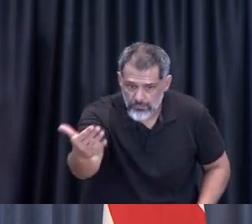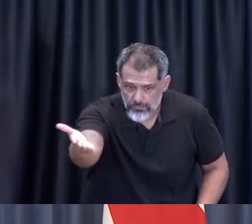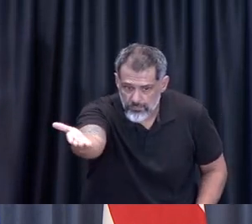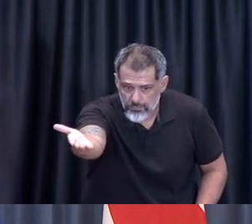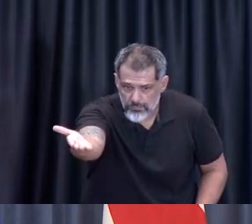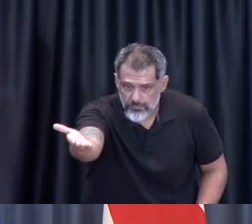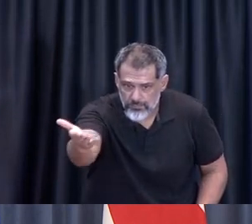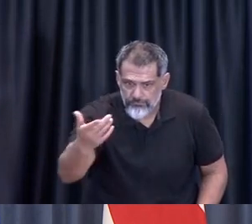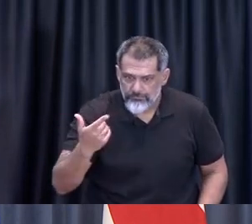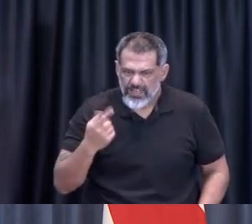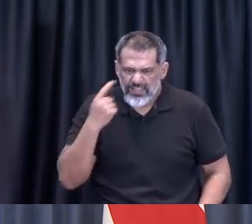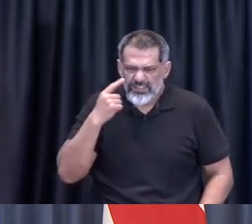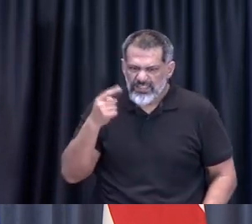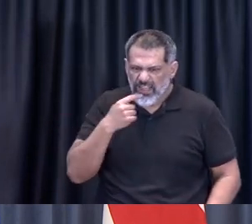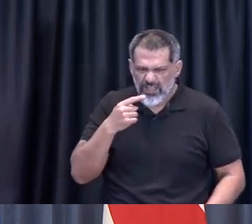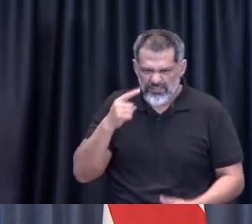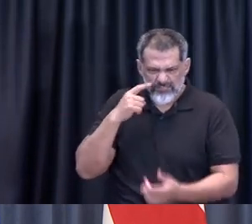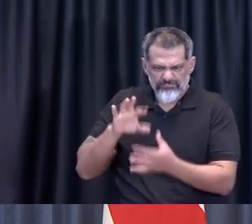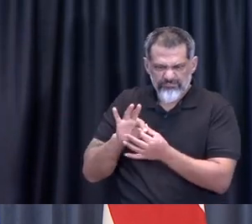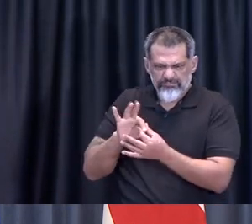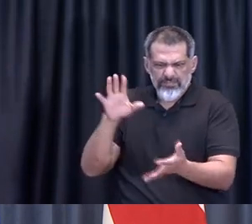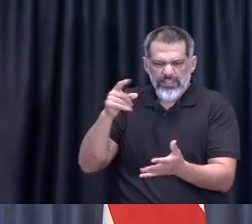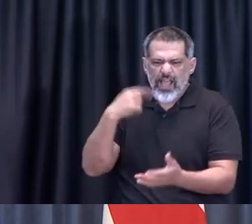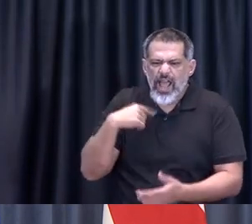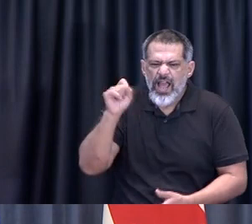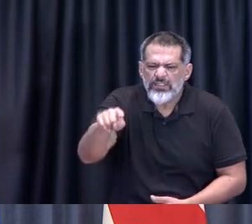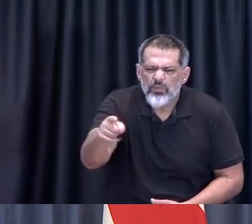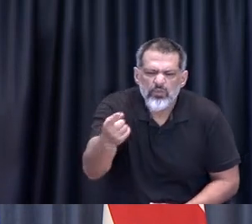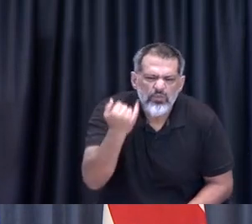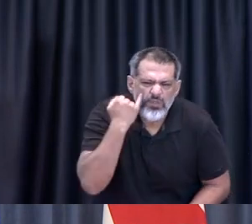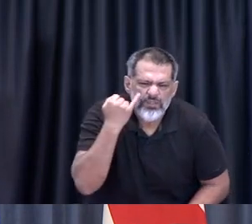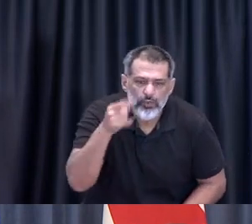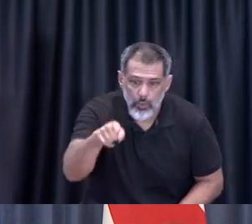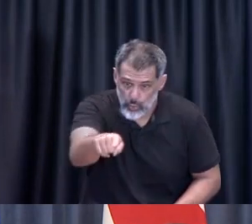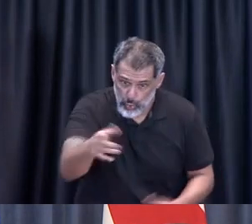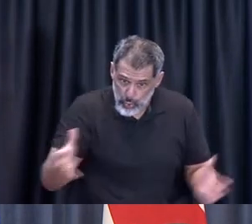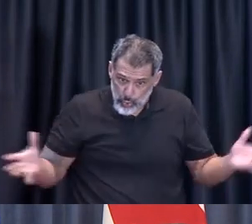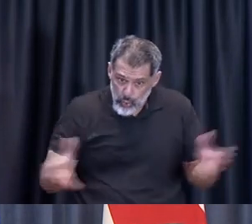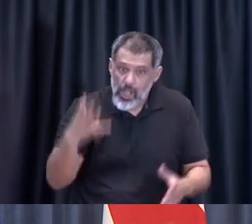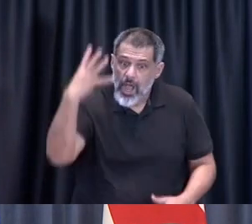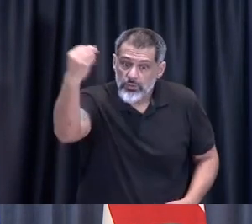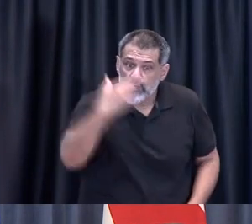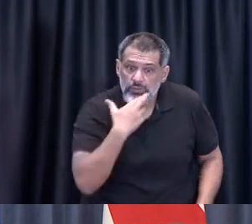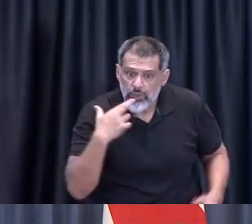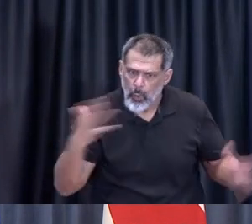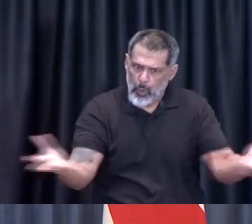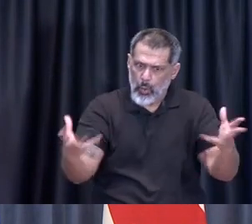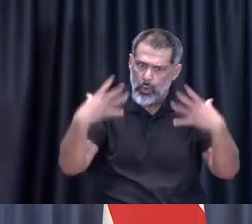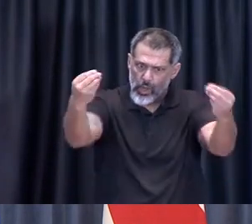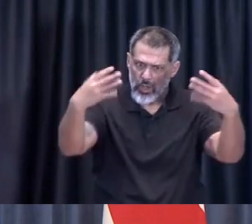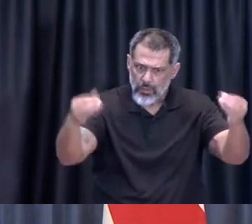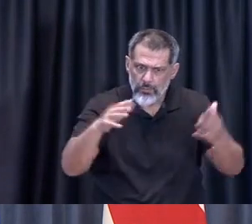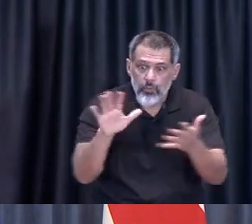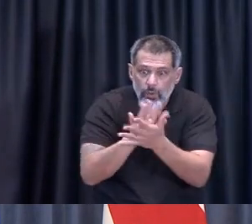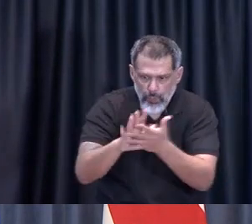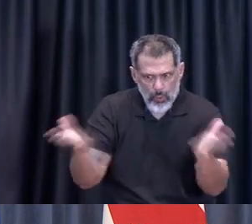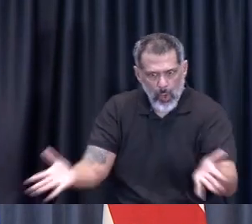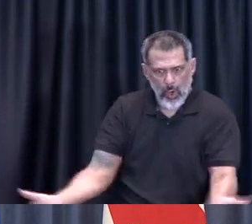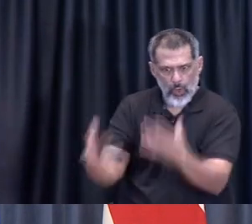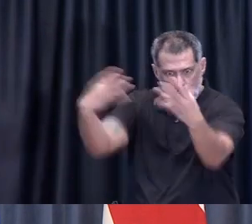I think where he was, he was just asking about encouraging people to go back out on reopening and sort of some comments on that.